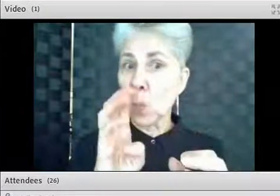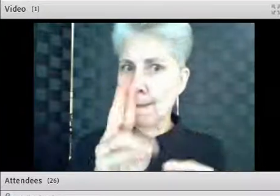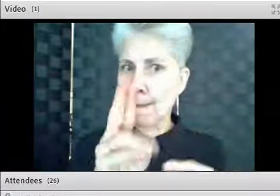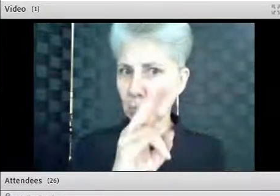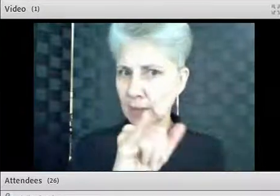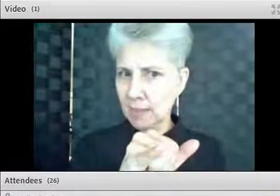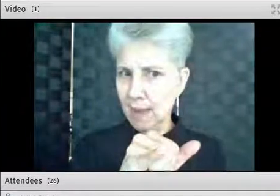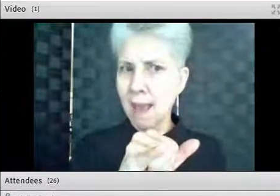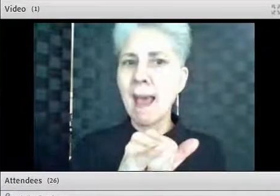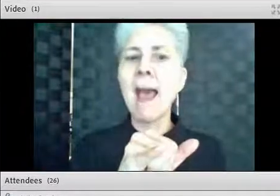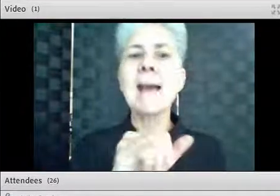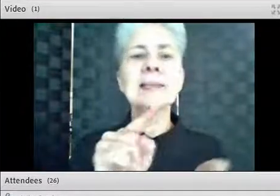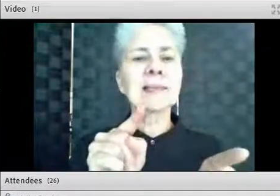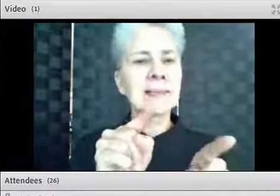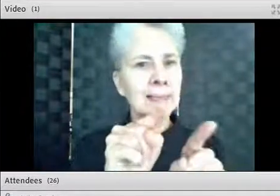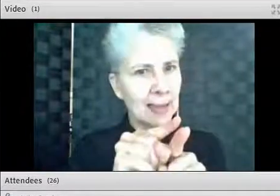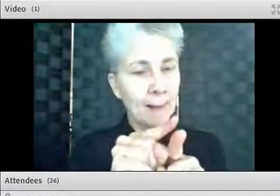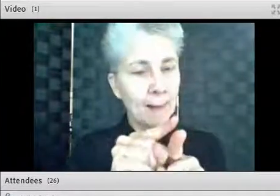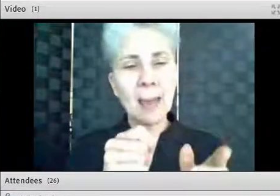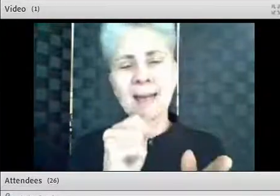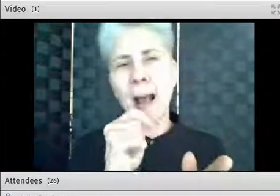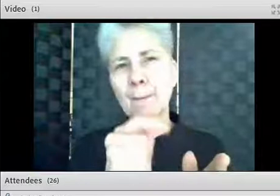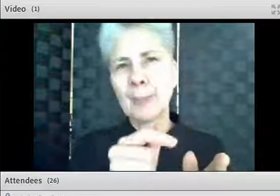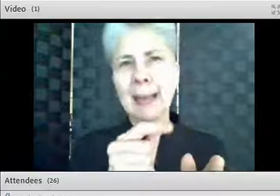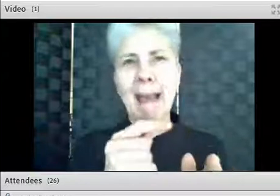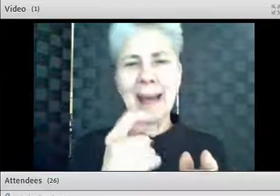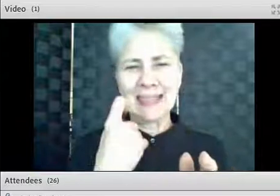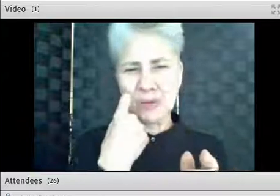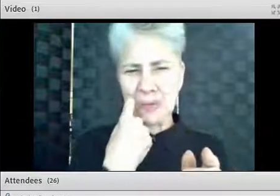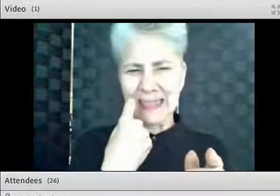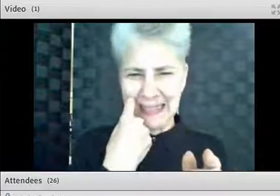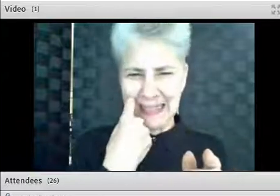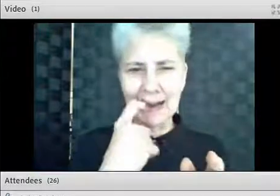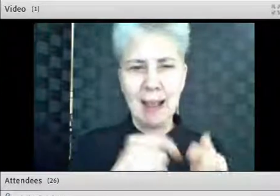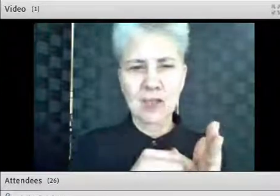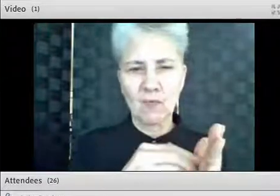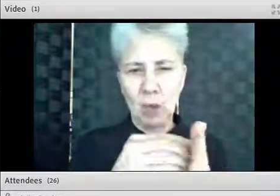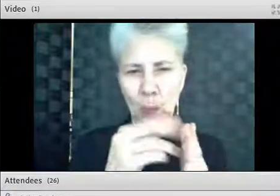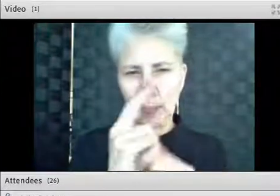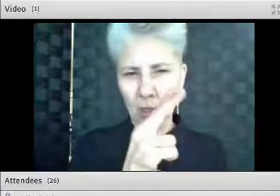It may not be as updated as frequently because it's just a PDF, but --